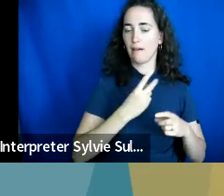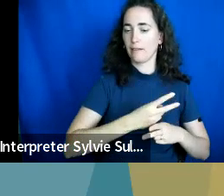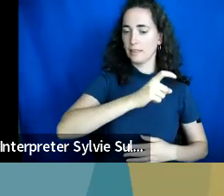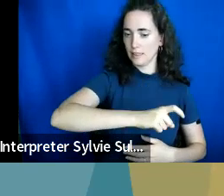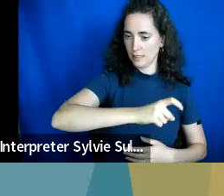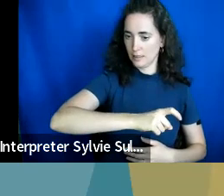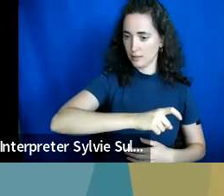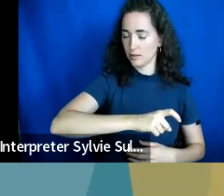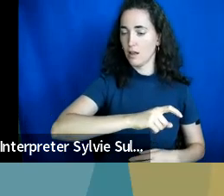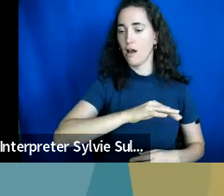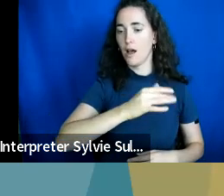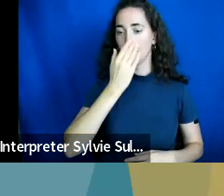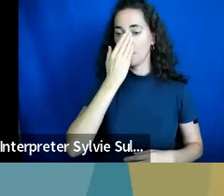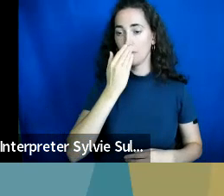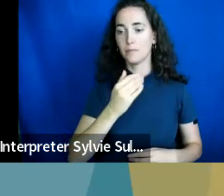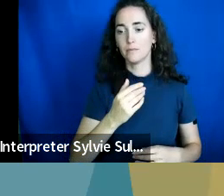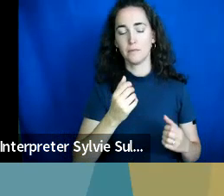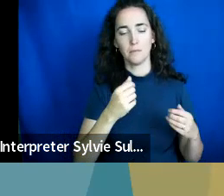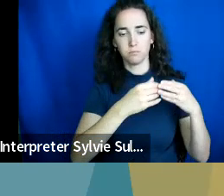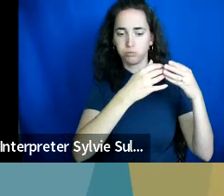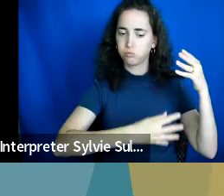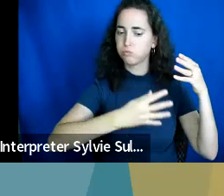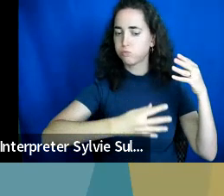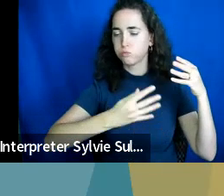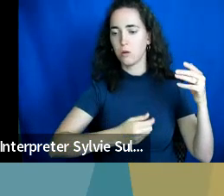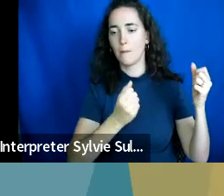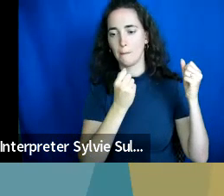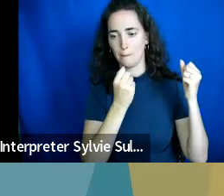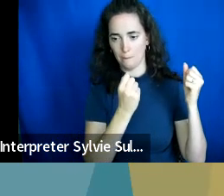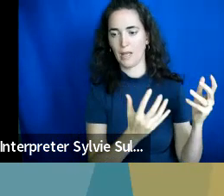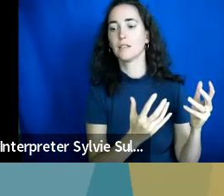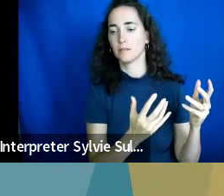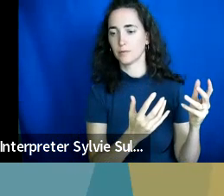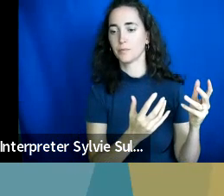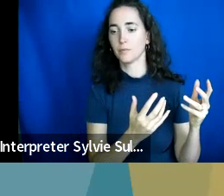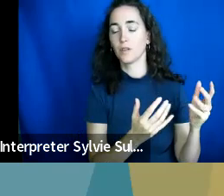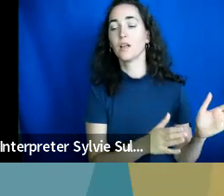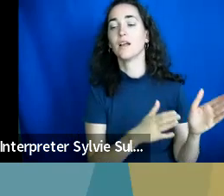And there is a large list of programs underneath that category.